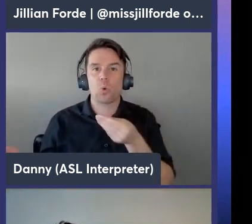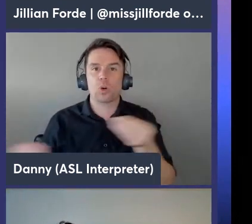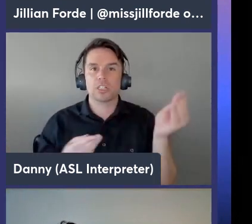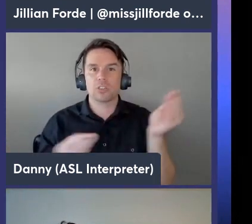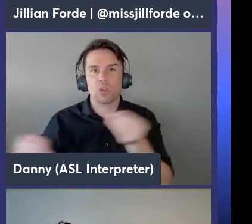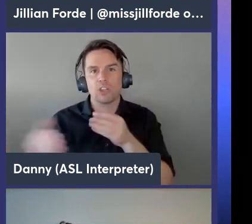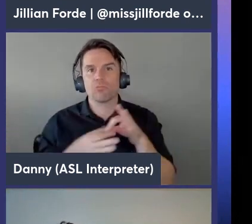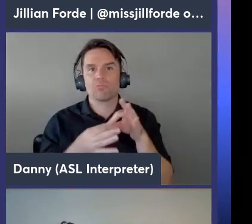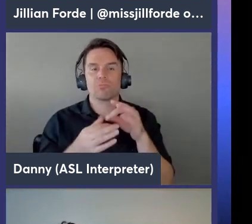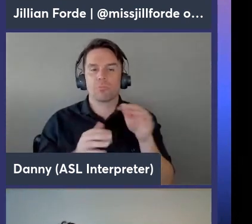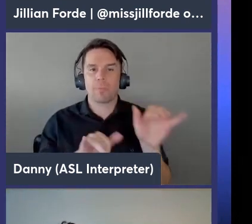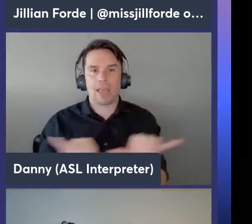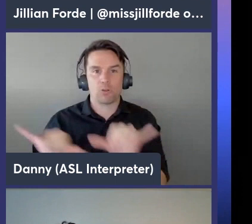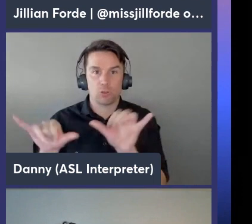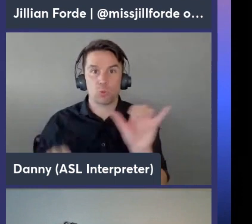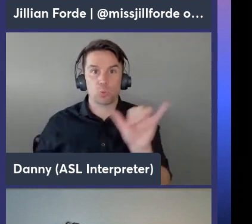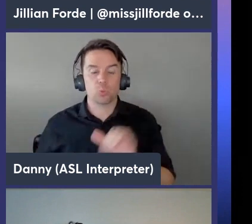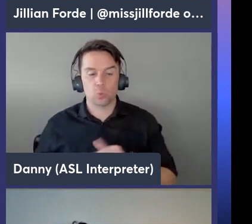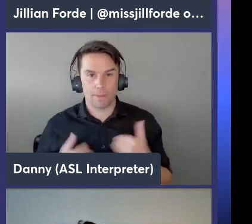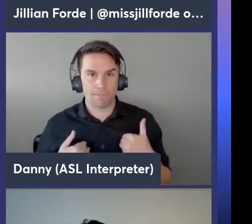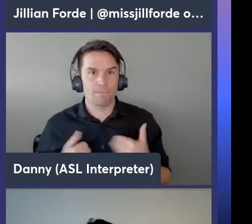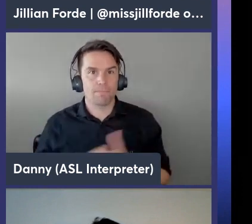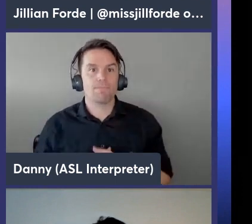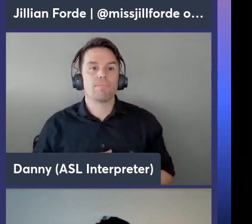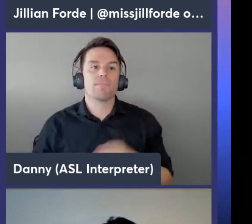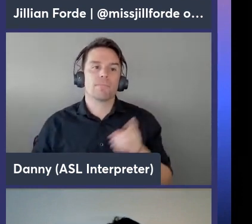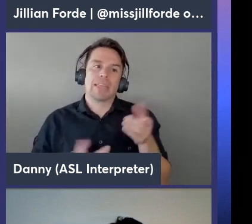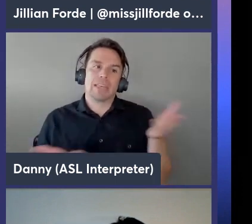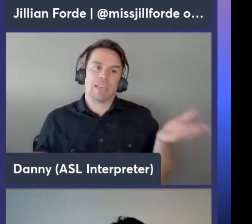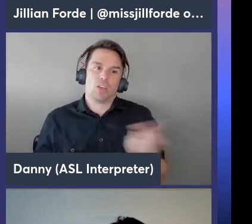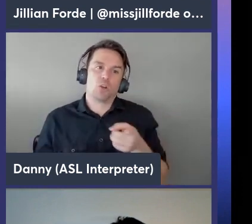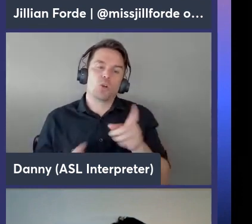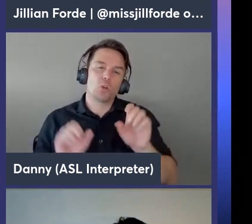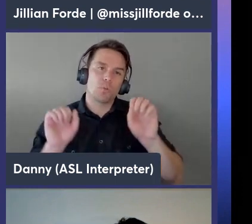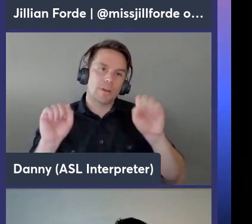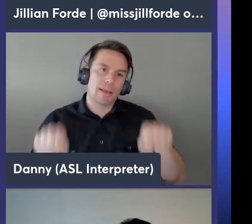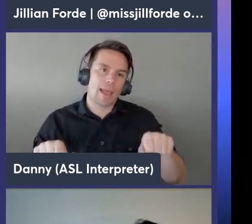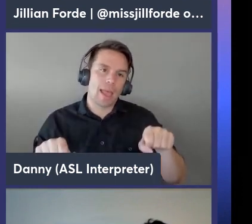this is where you can call a service integration